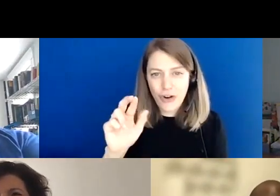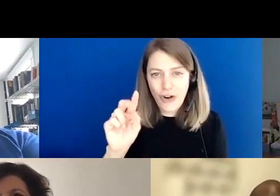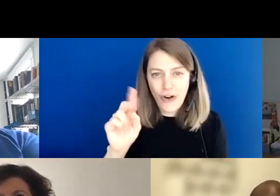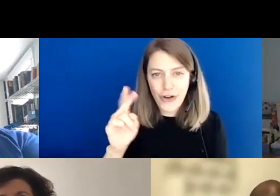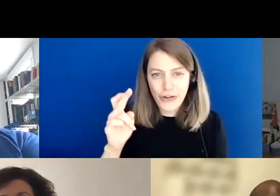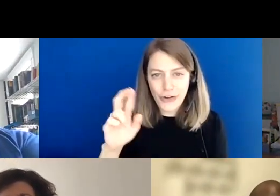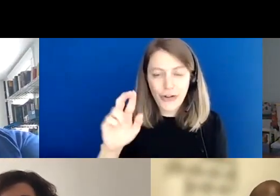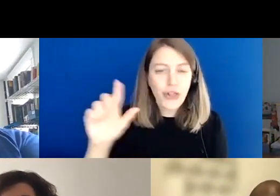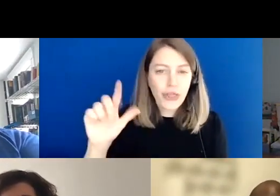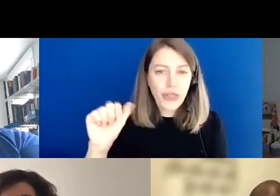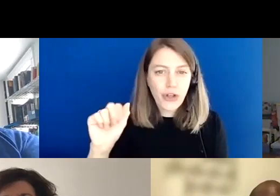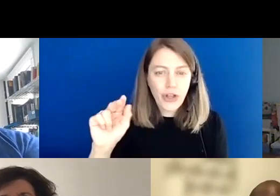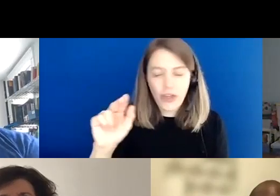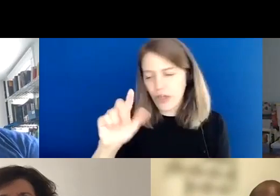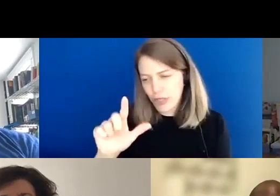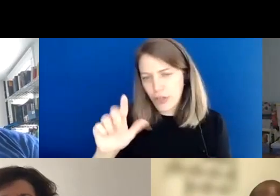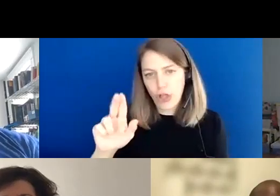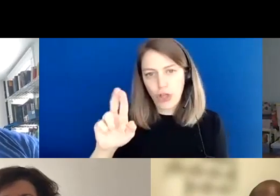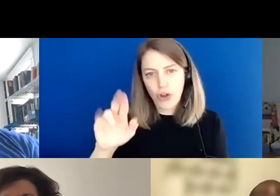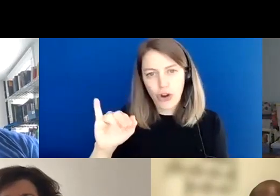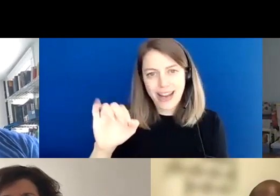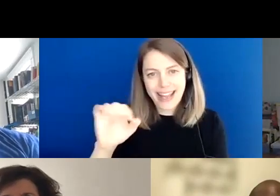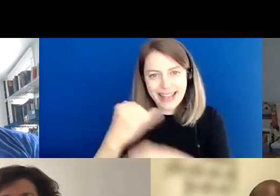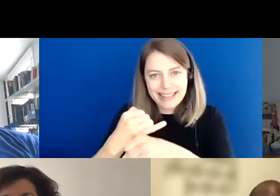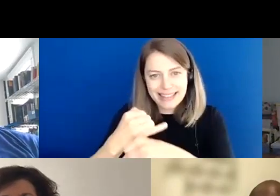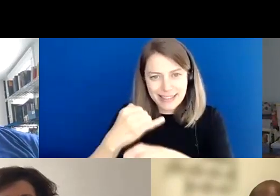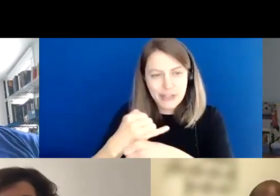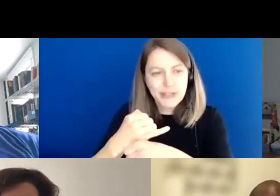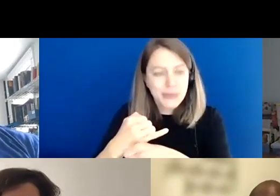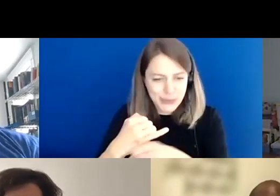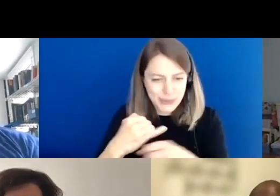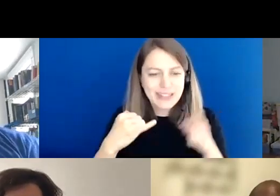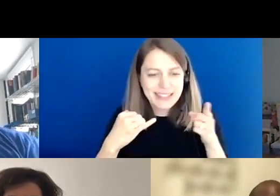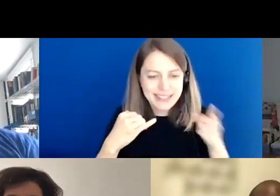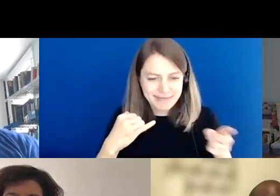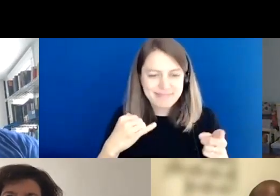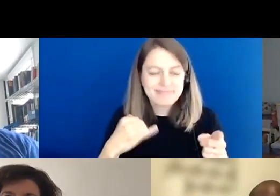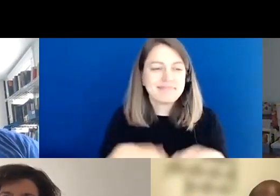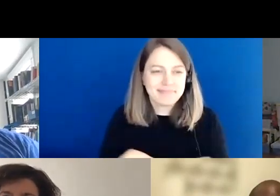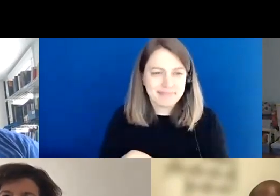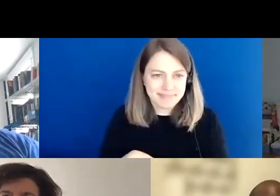His research and advocacy interests include education and employment for autistic adults.